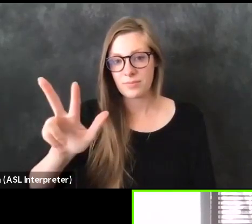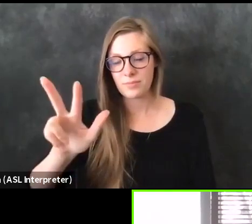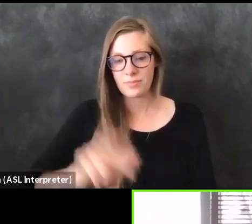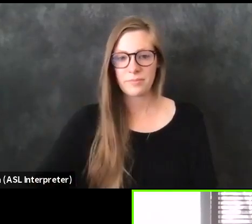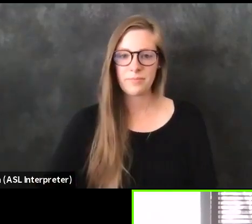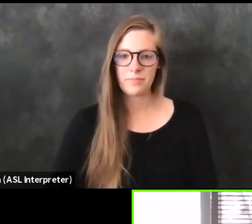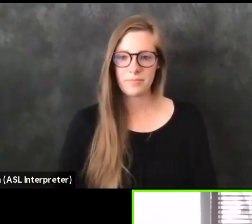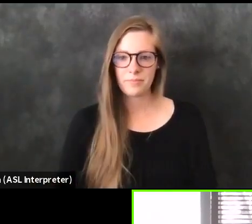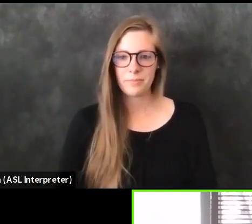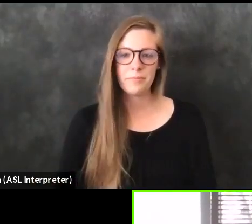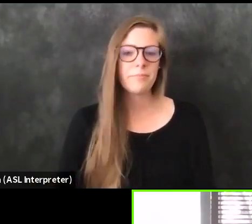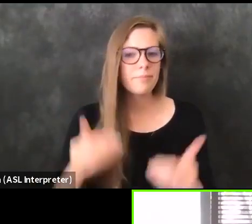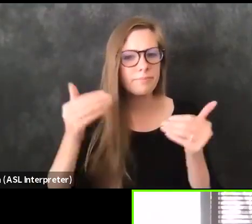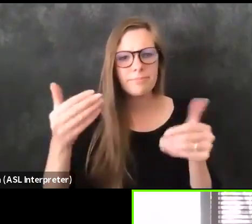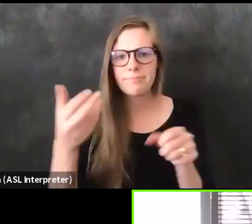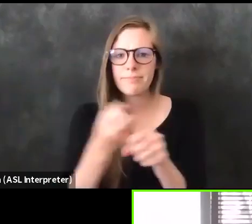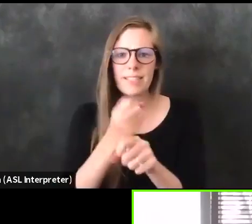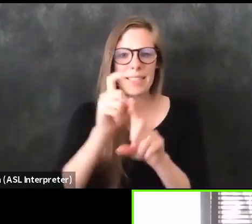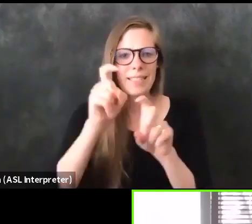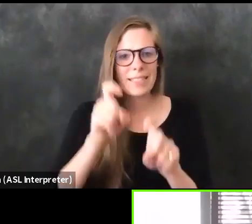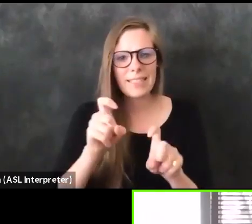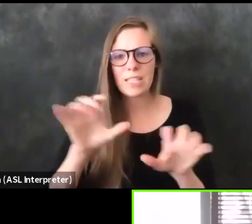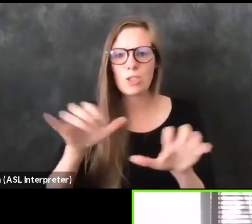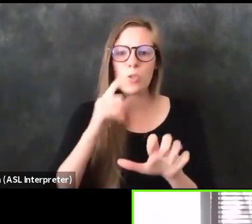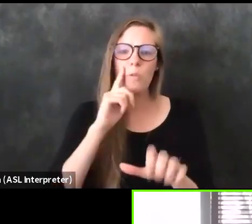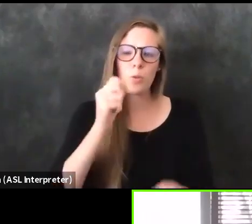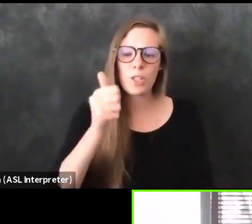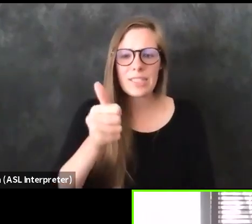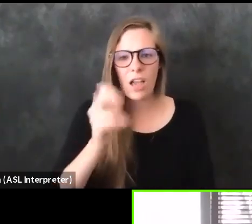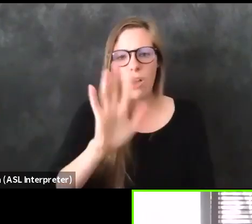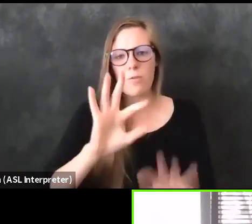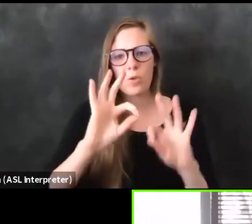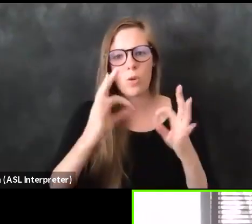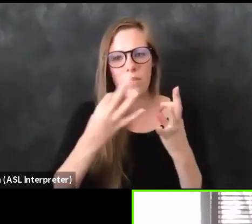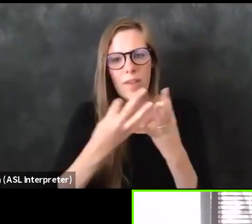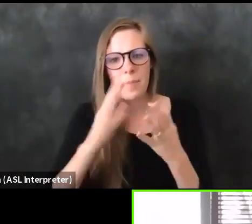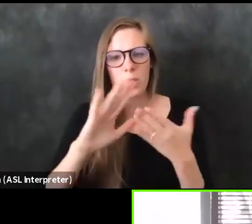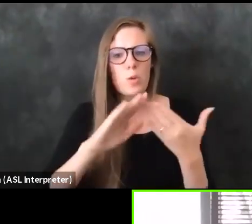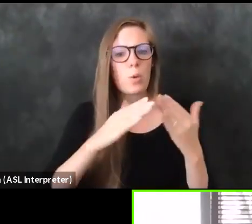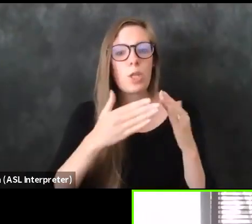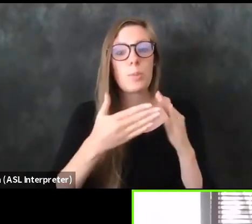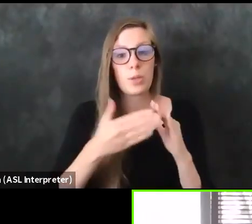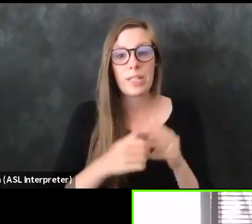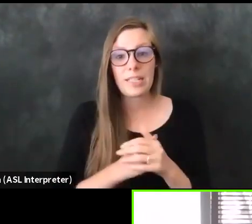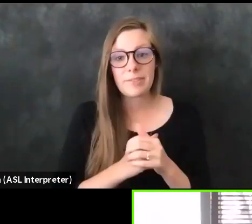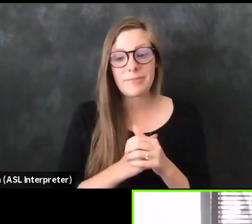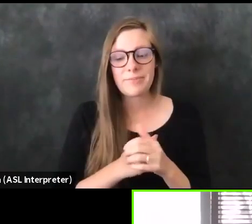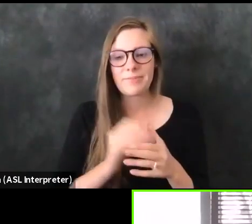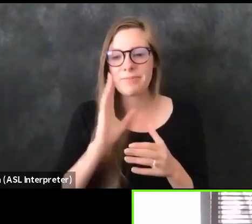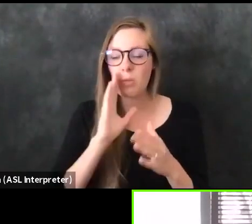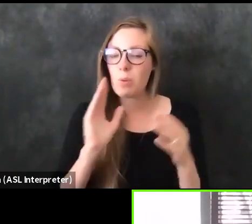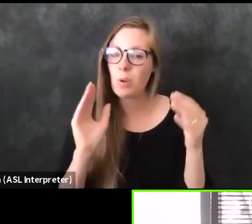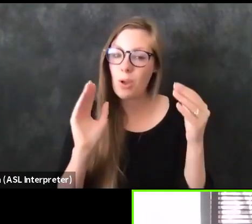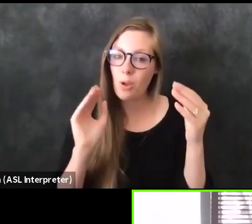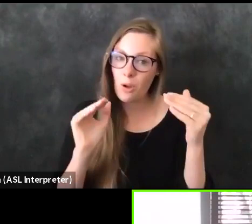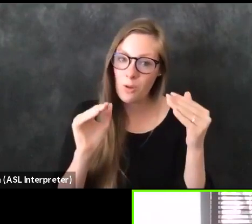Go and get tested. Do it for yourself, for your family, for the community. And we will hopefully be moving towards